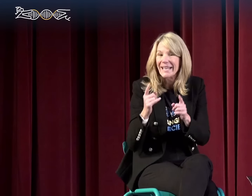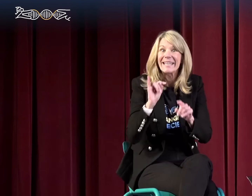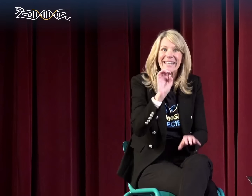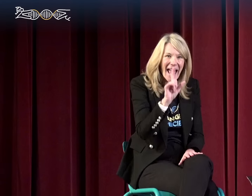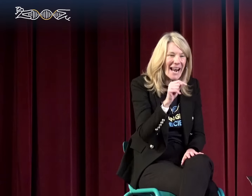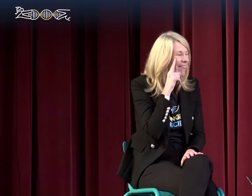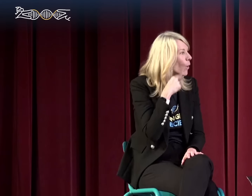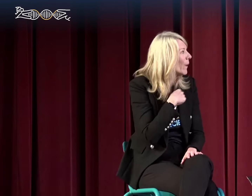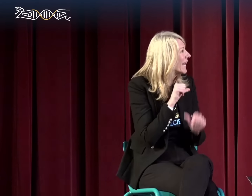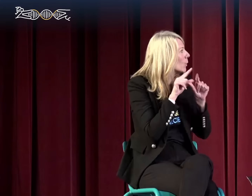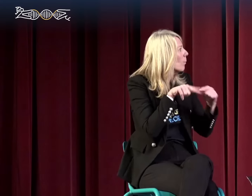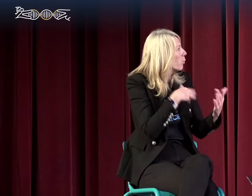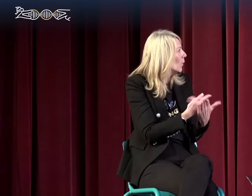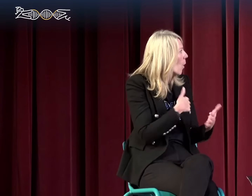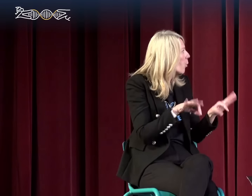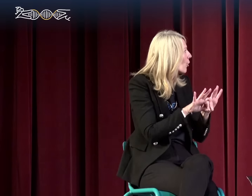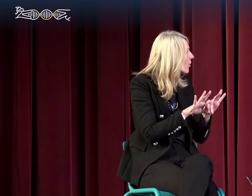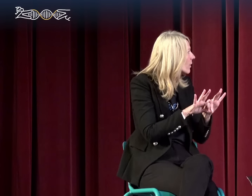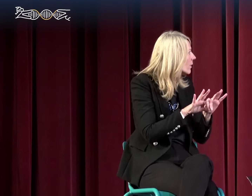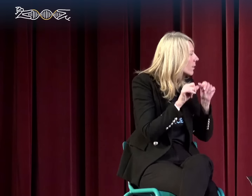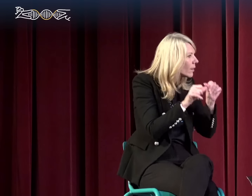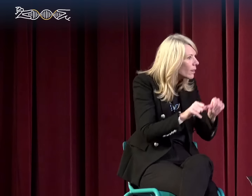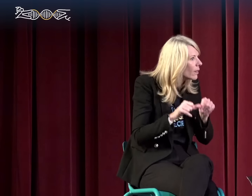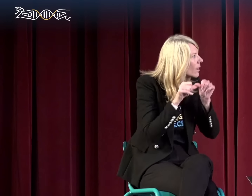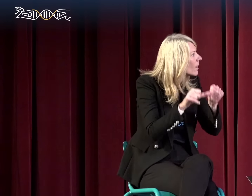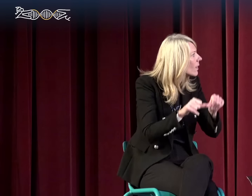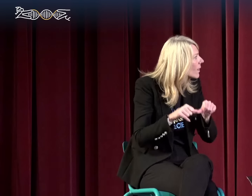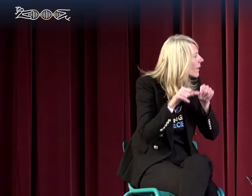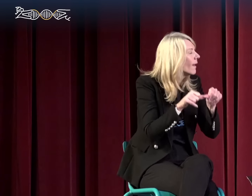Yet, we continue to persist and proof our worth time and time again.